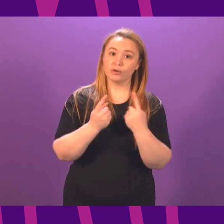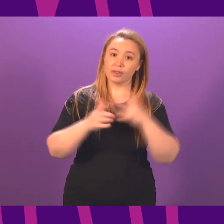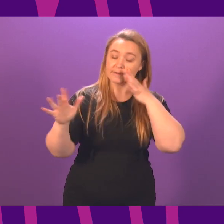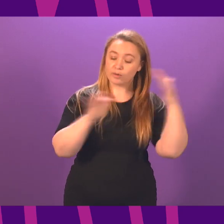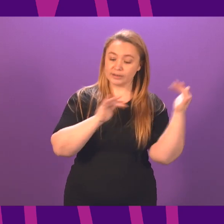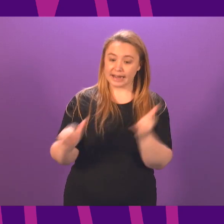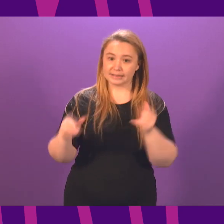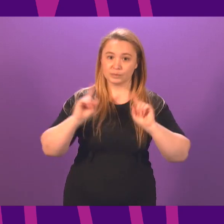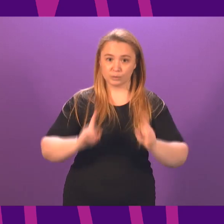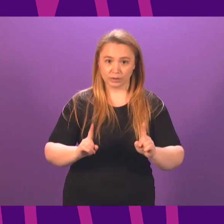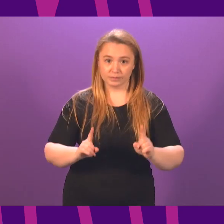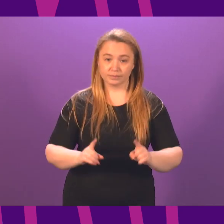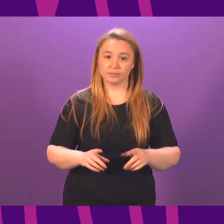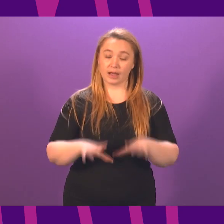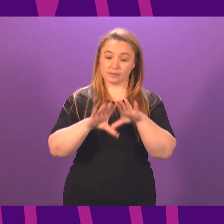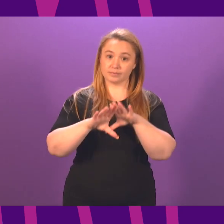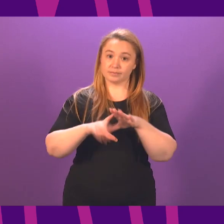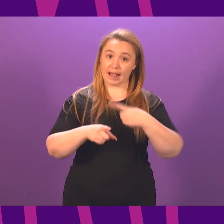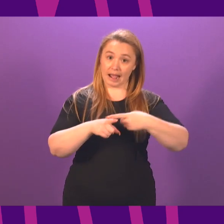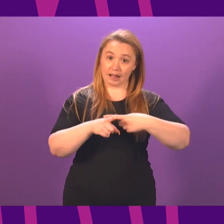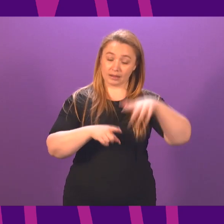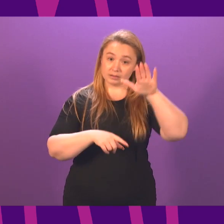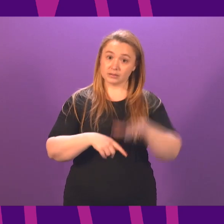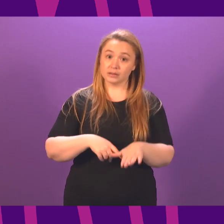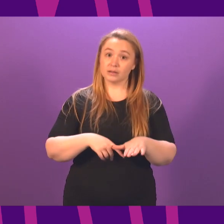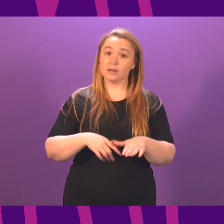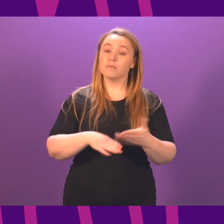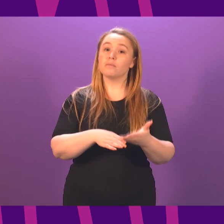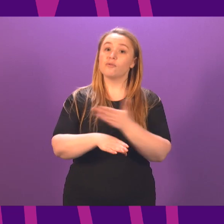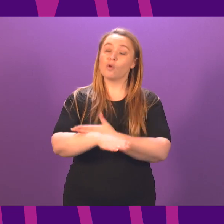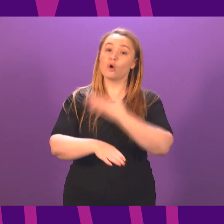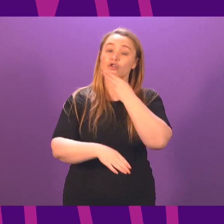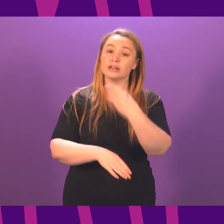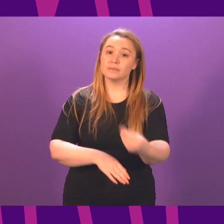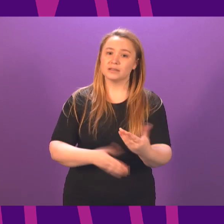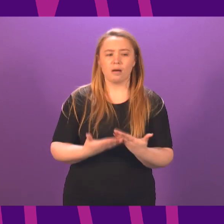is that south of the border not so long ago, before Christmas, a big announcement was made